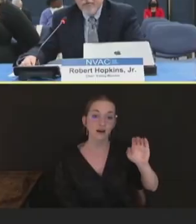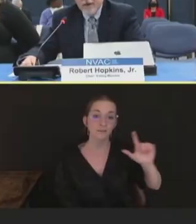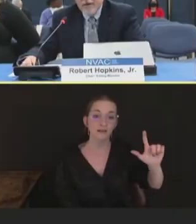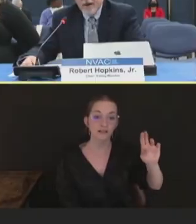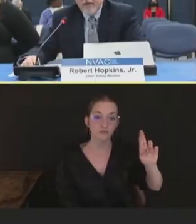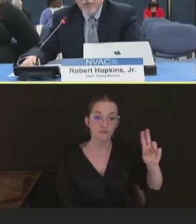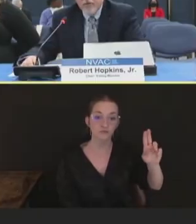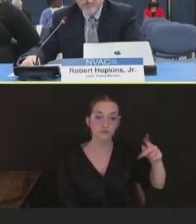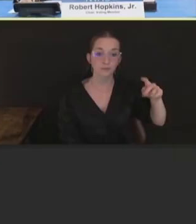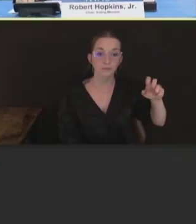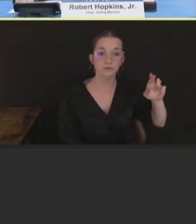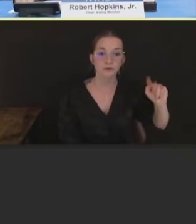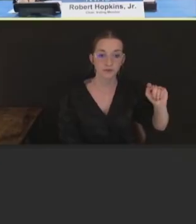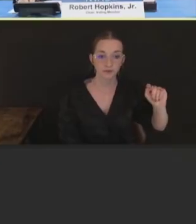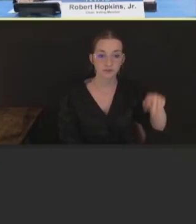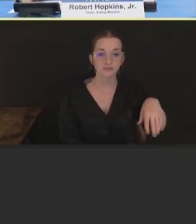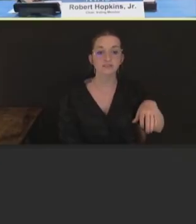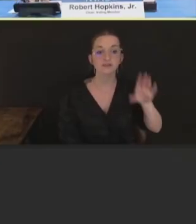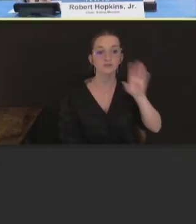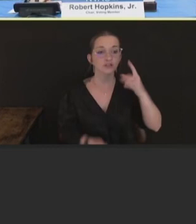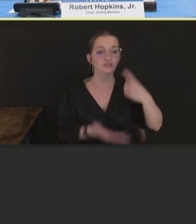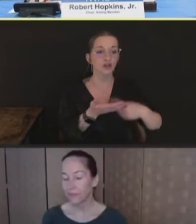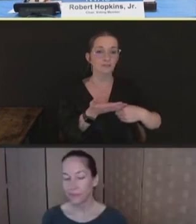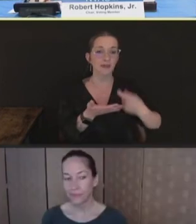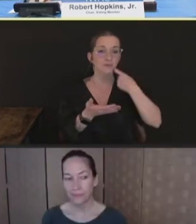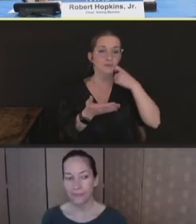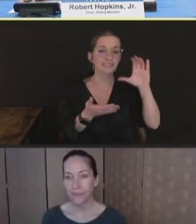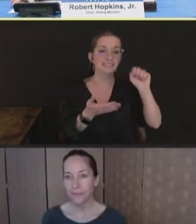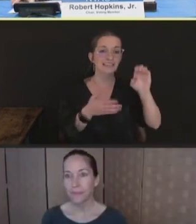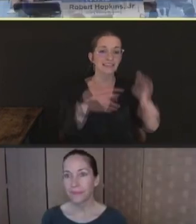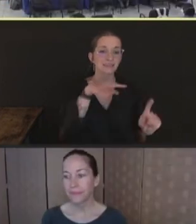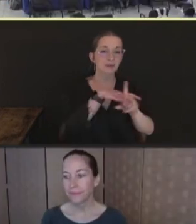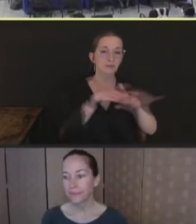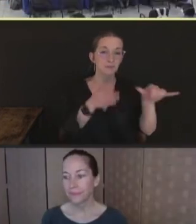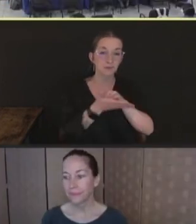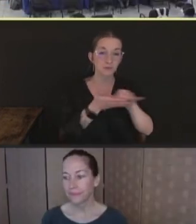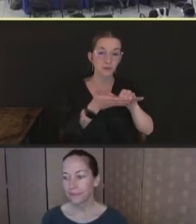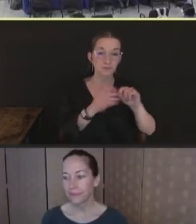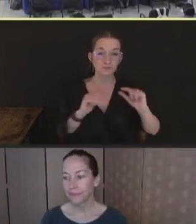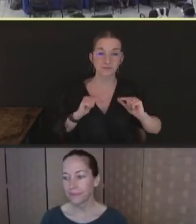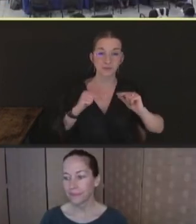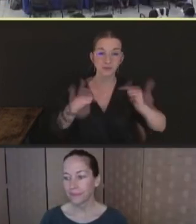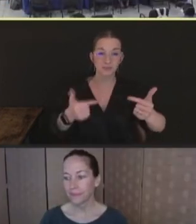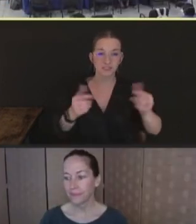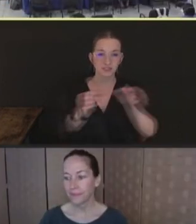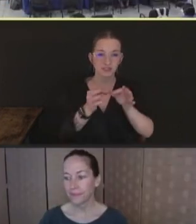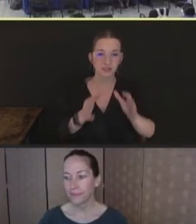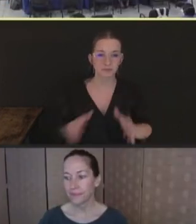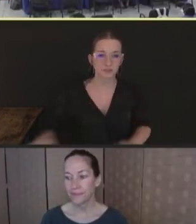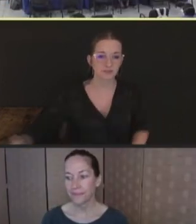speaking about the recent case in New York. Patricia Ruppert: Good morning, everyone.